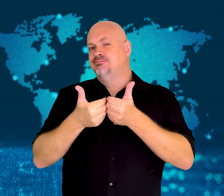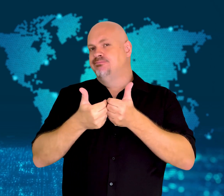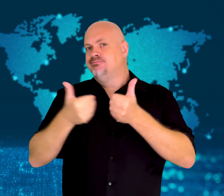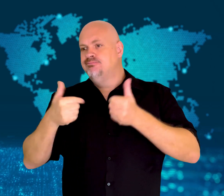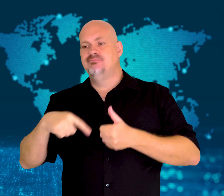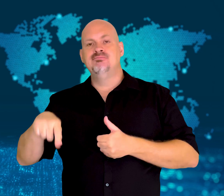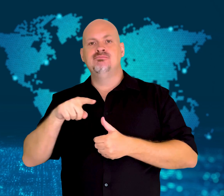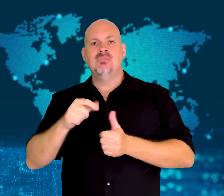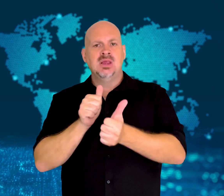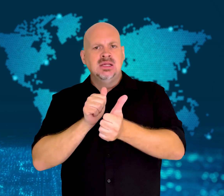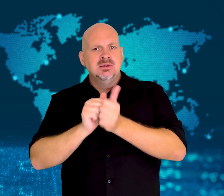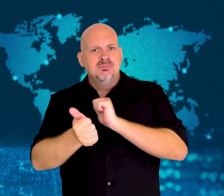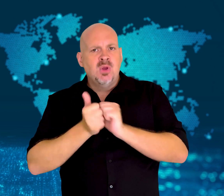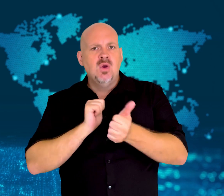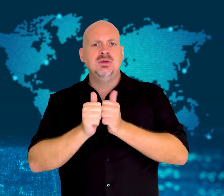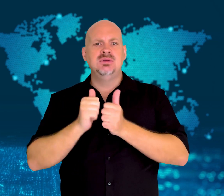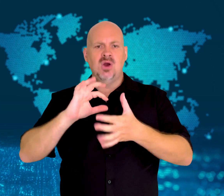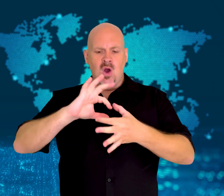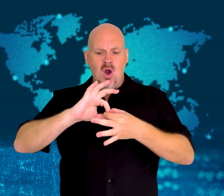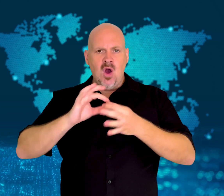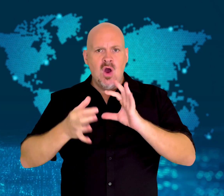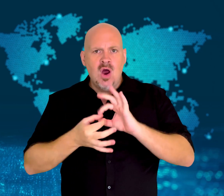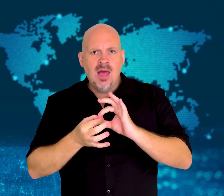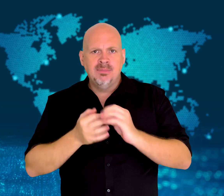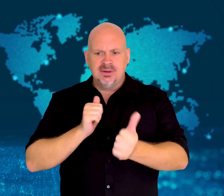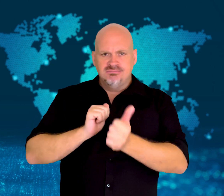to keep them.